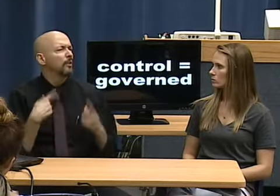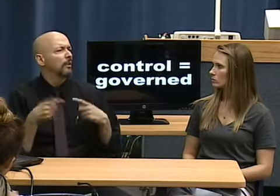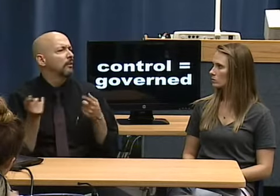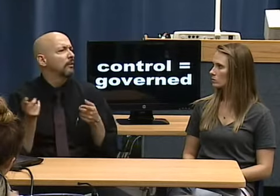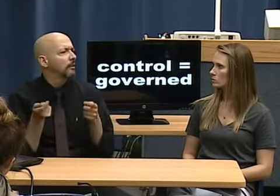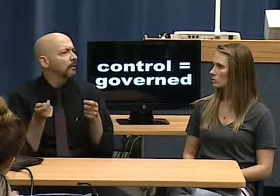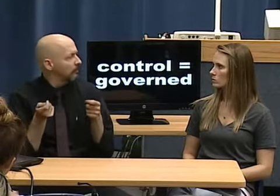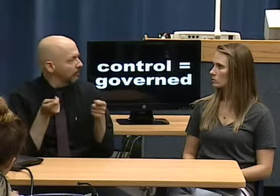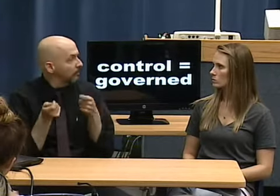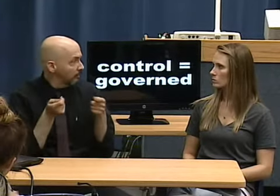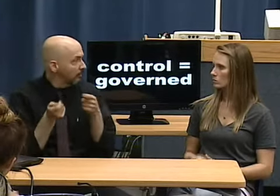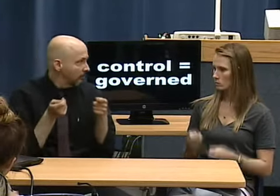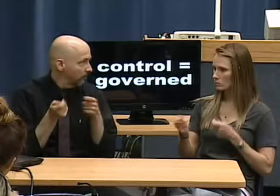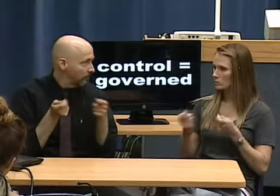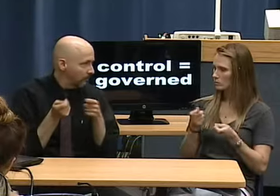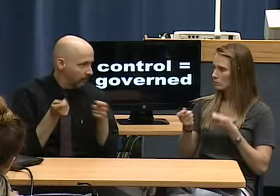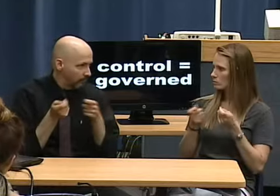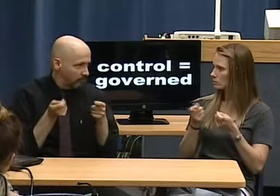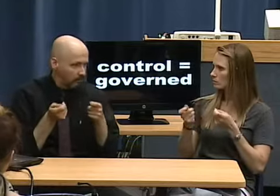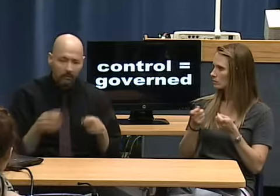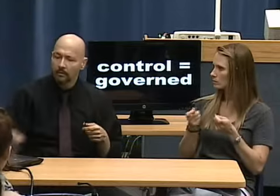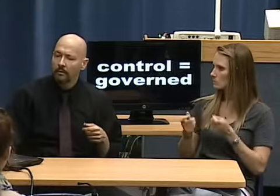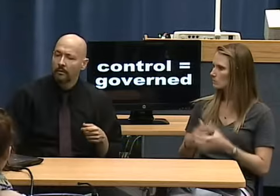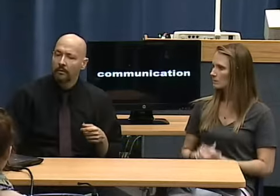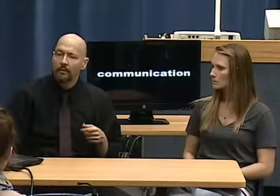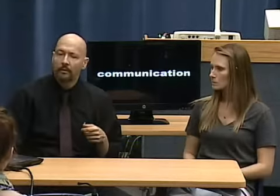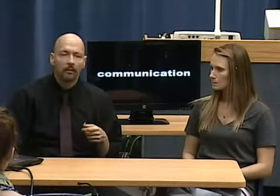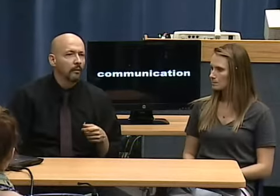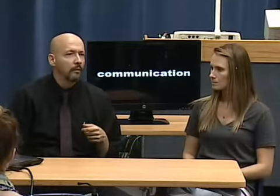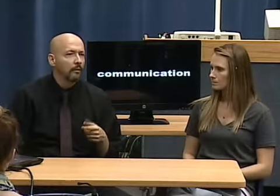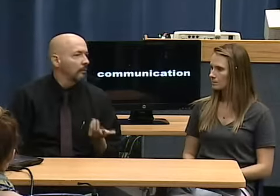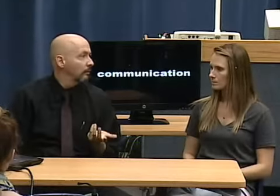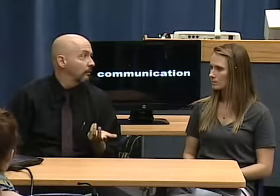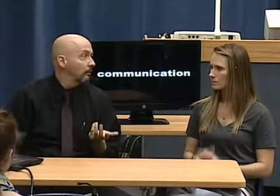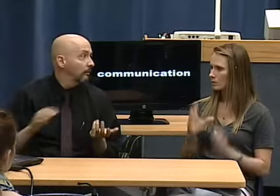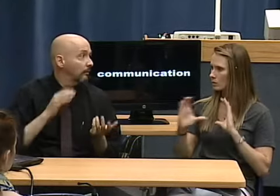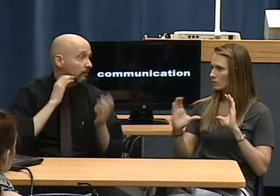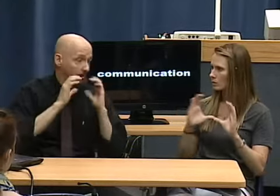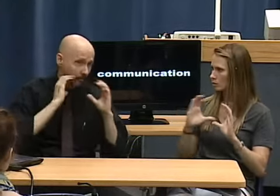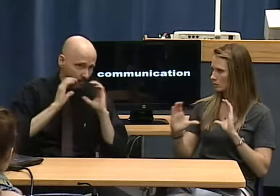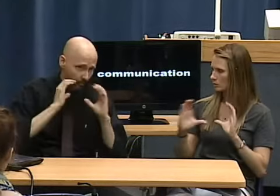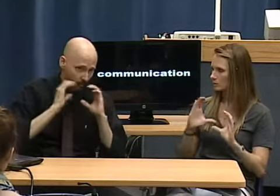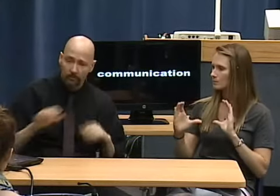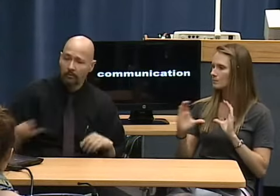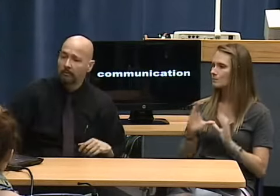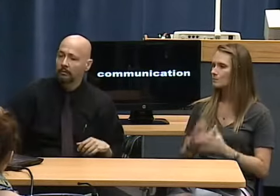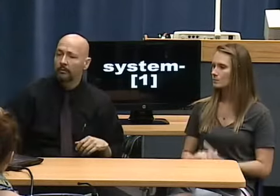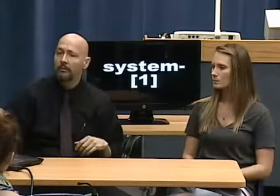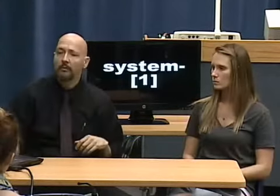How do you sign this? Control This? Communication